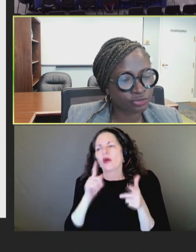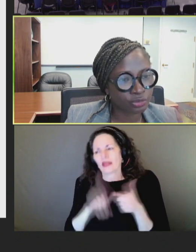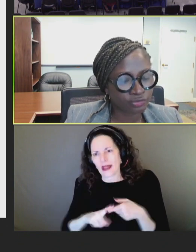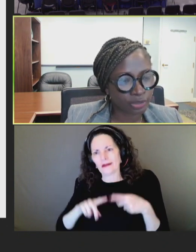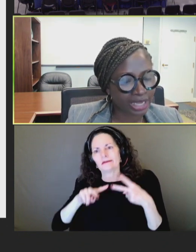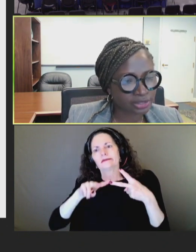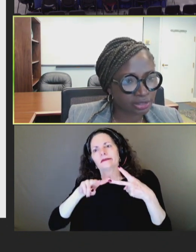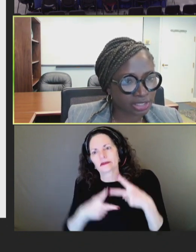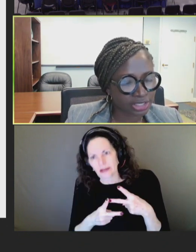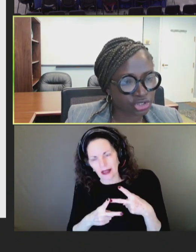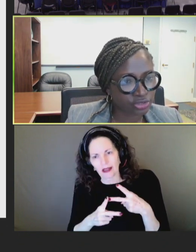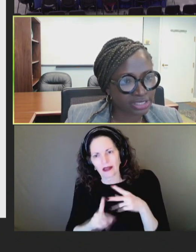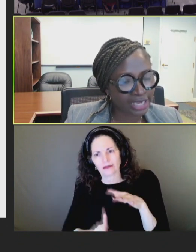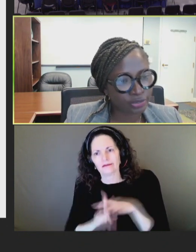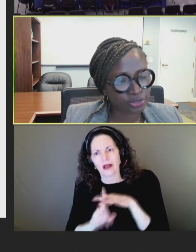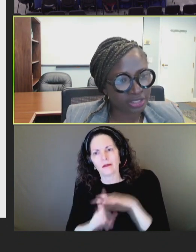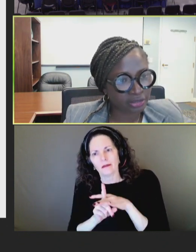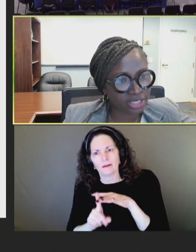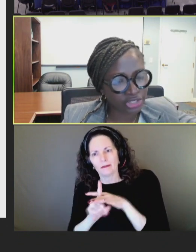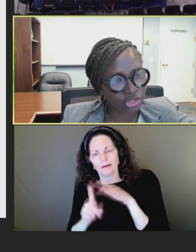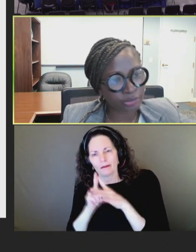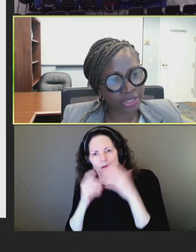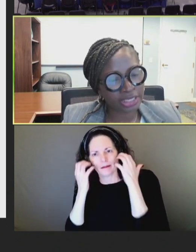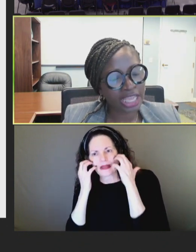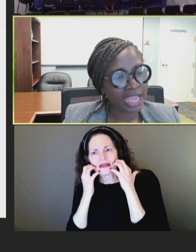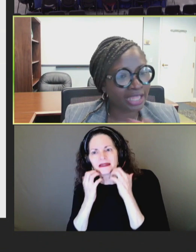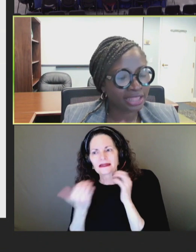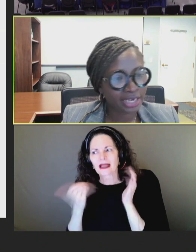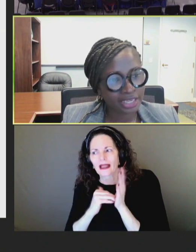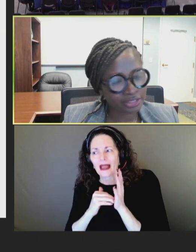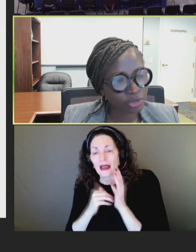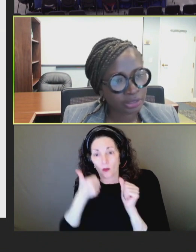If you refer back to the initial slide, you will see the initial peak and then a smaller